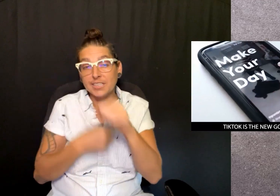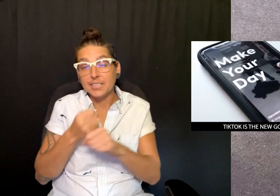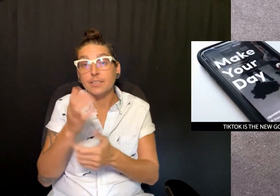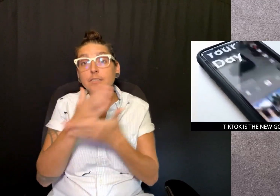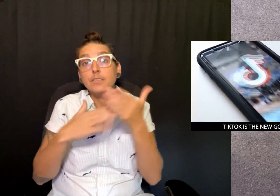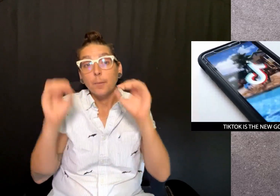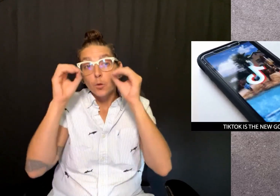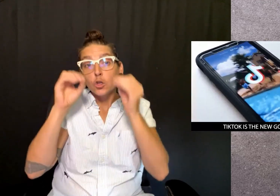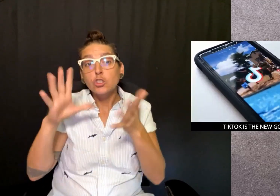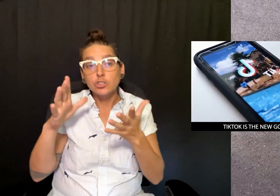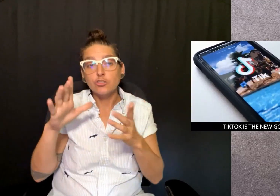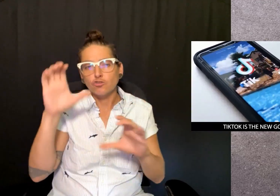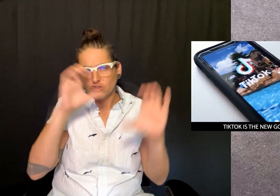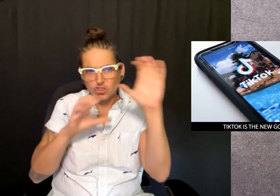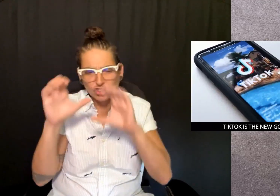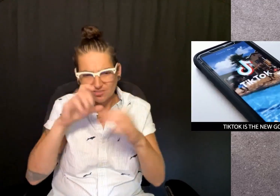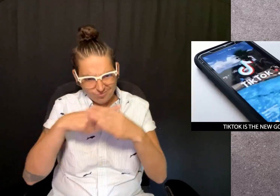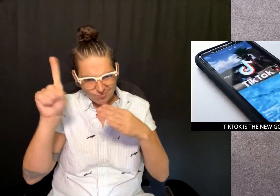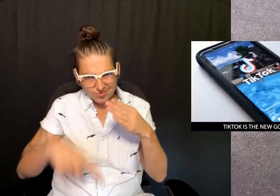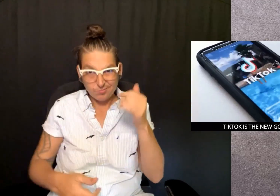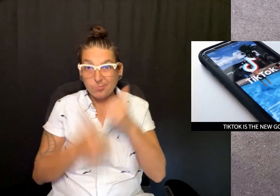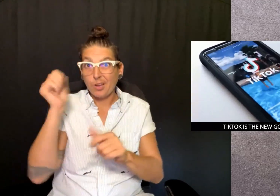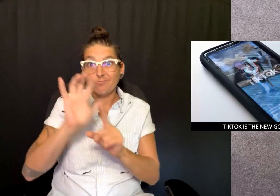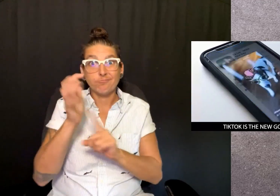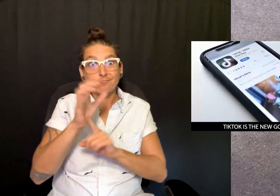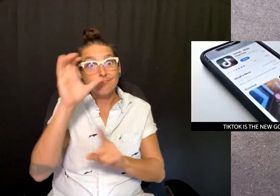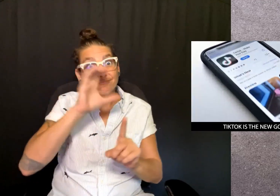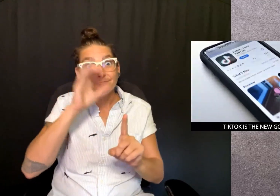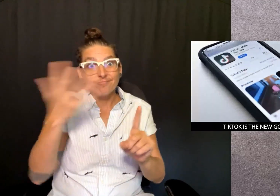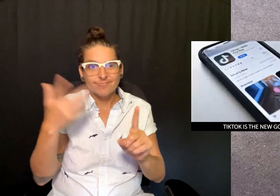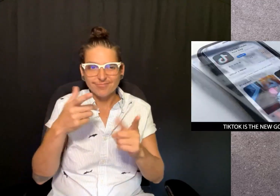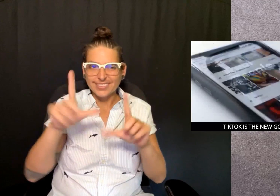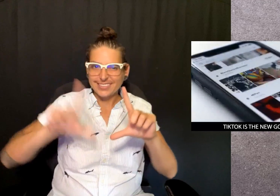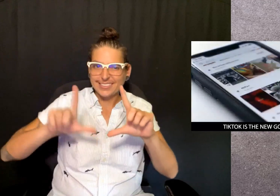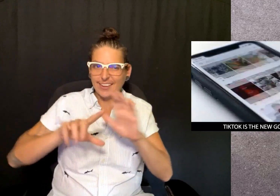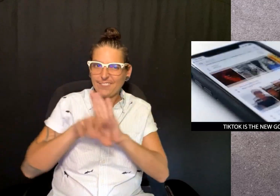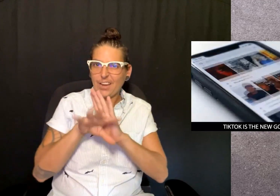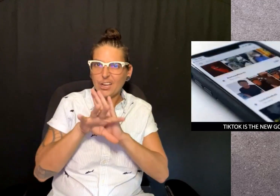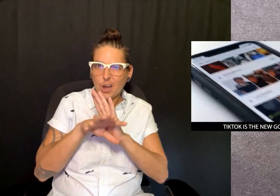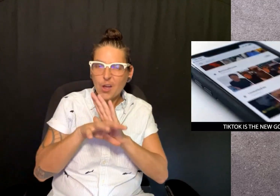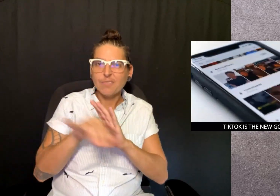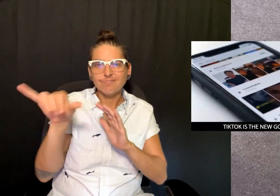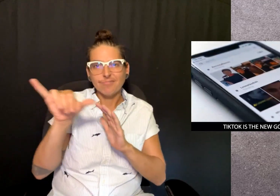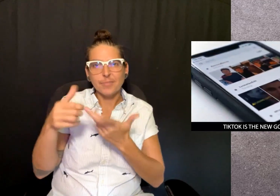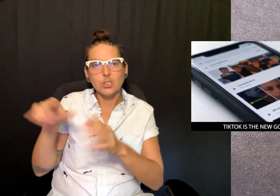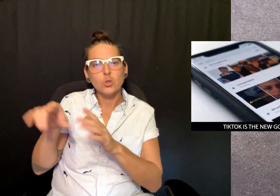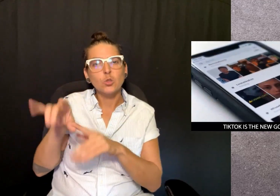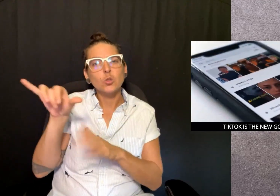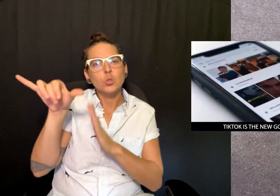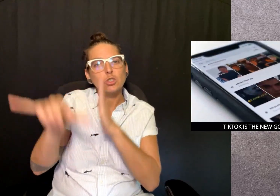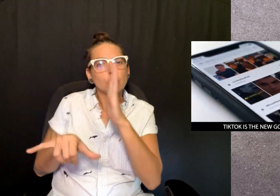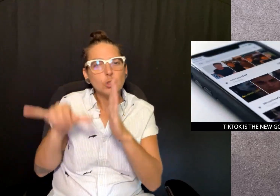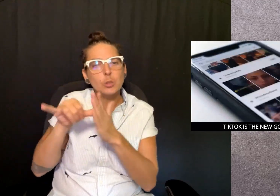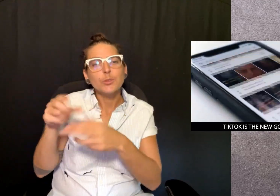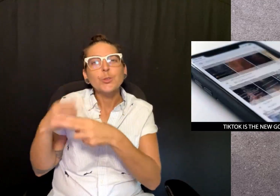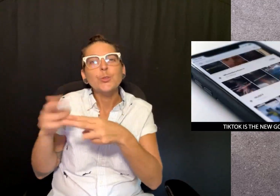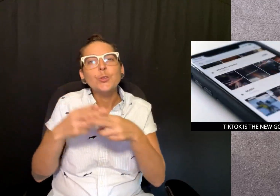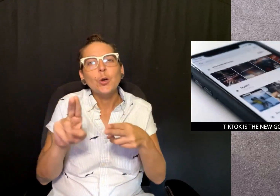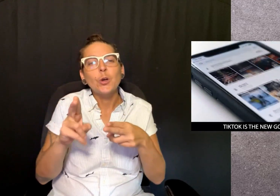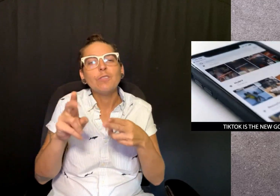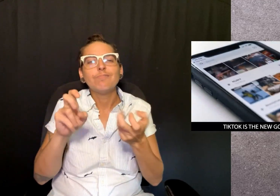some of Google's search results have featured TikTok videos as well as YouTube shorts which